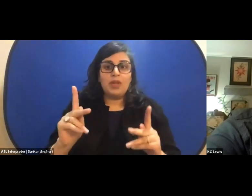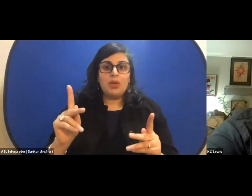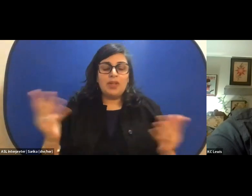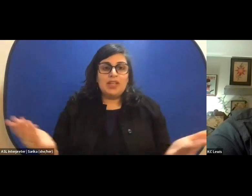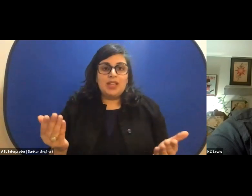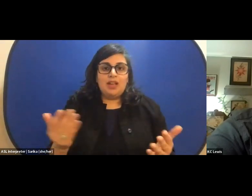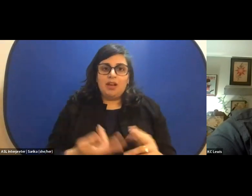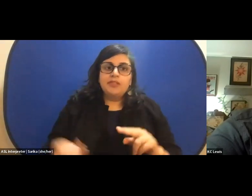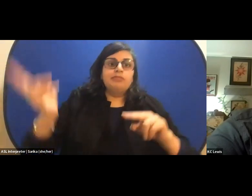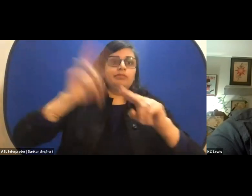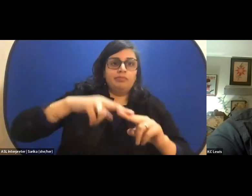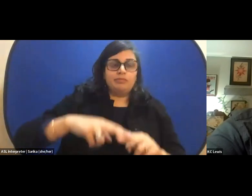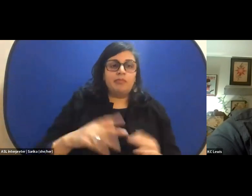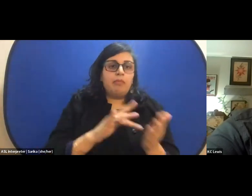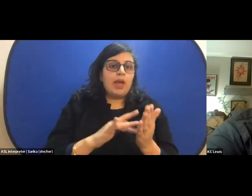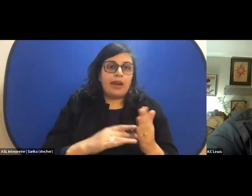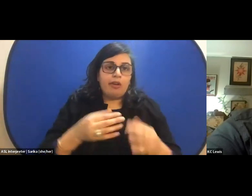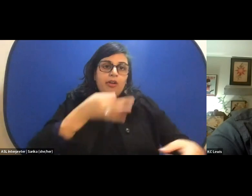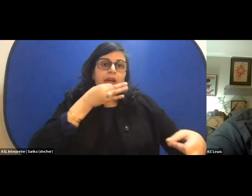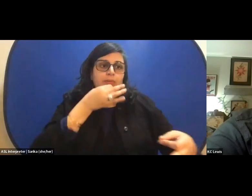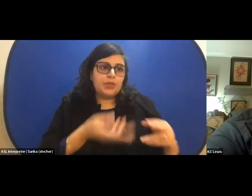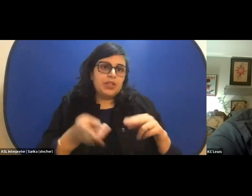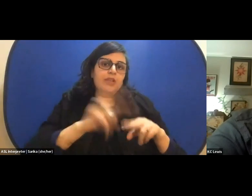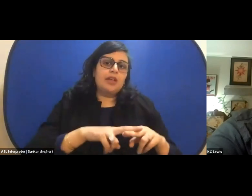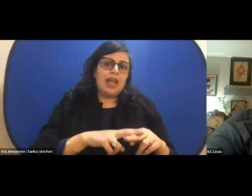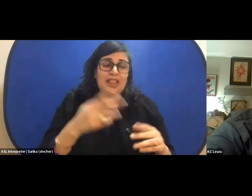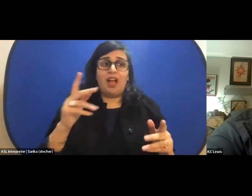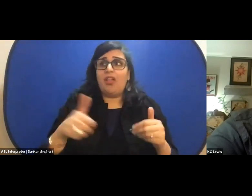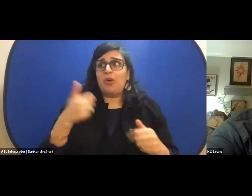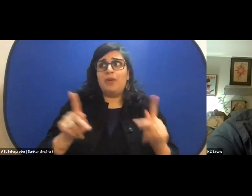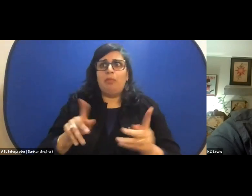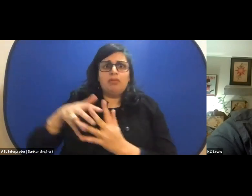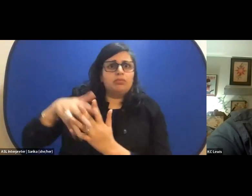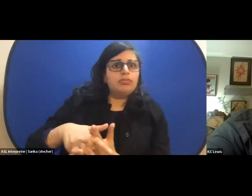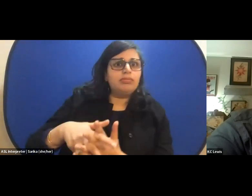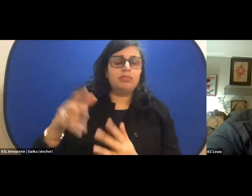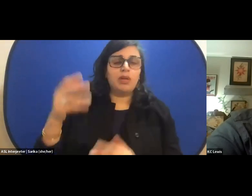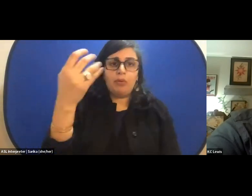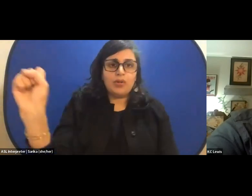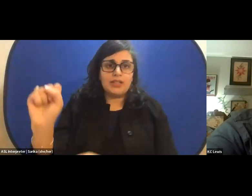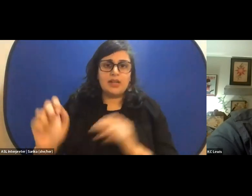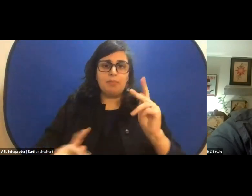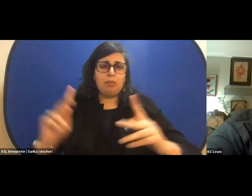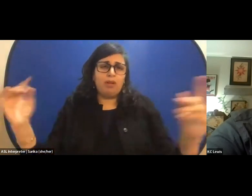a few batons. I know that there are people here who have greater medical expertise than